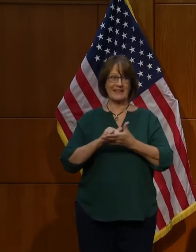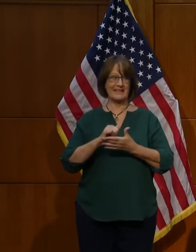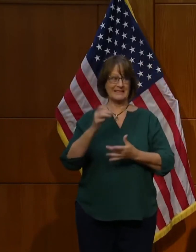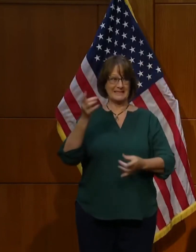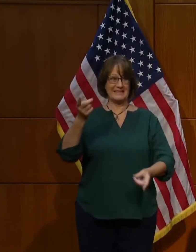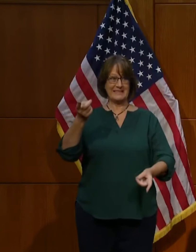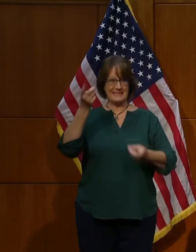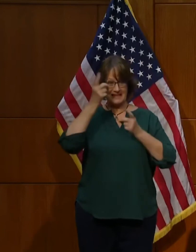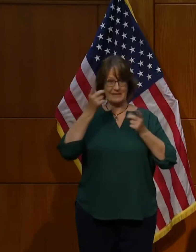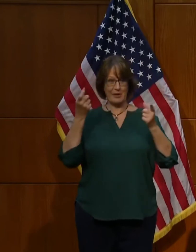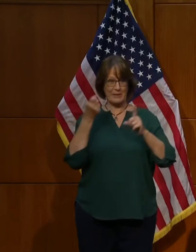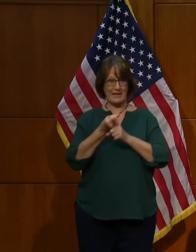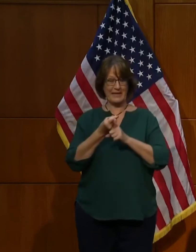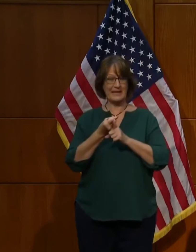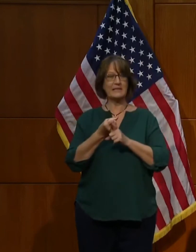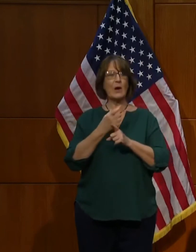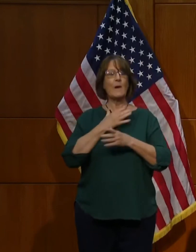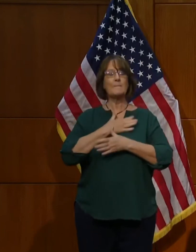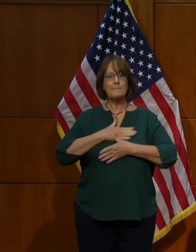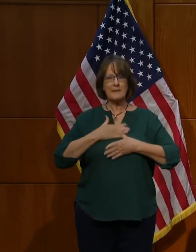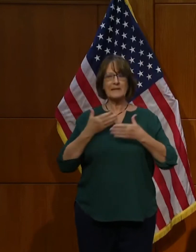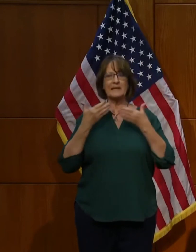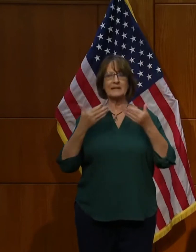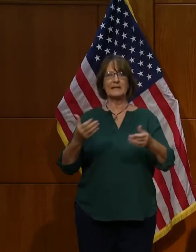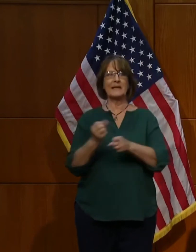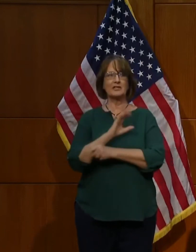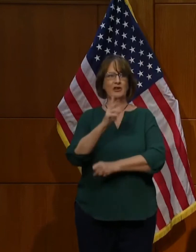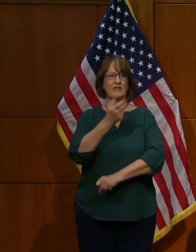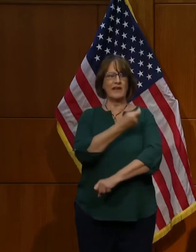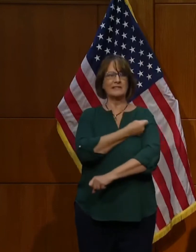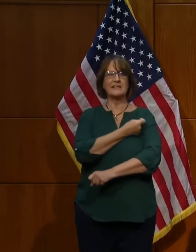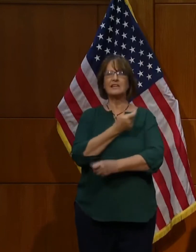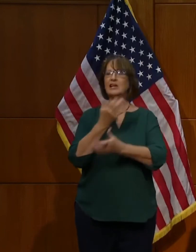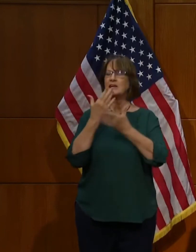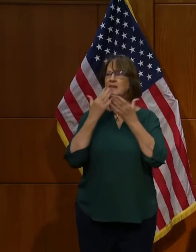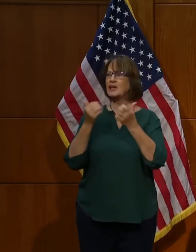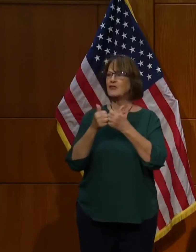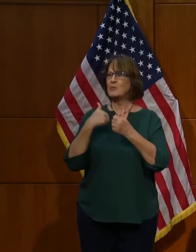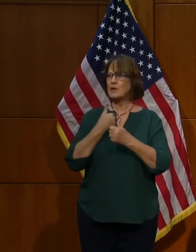Thank you for being with us and I'll be glad to take questions.